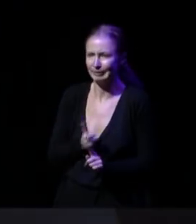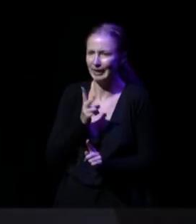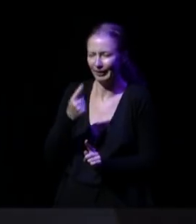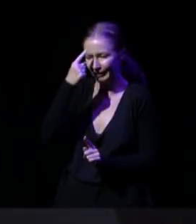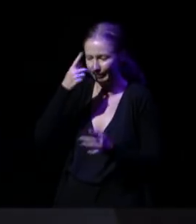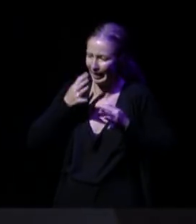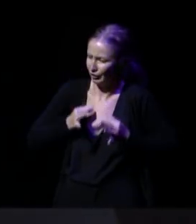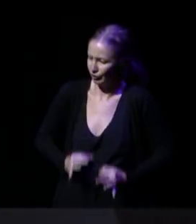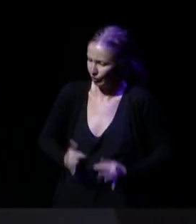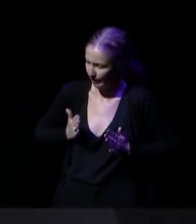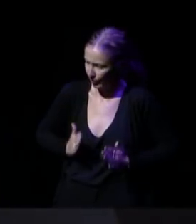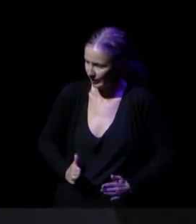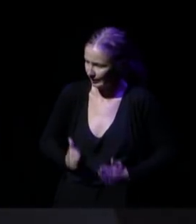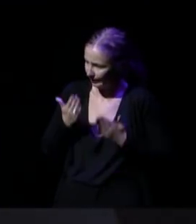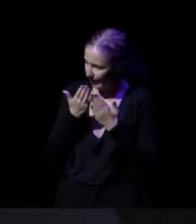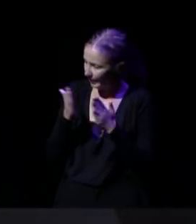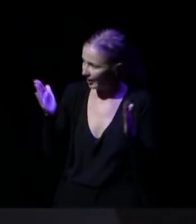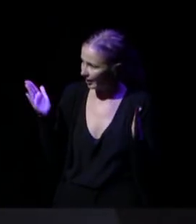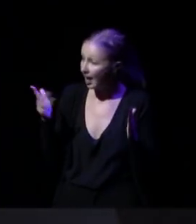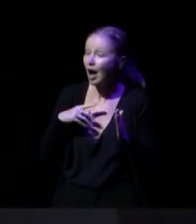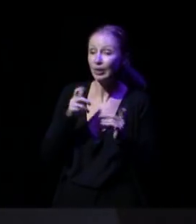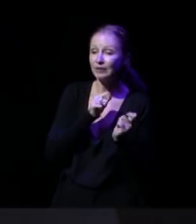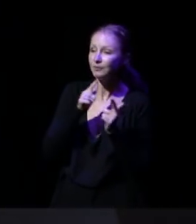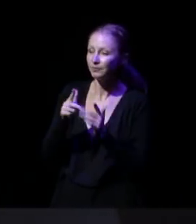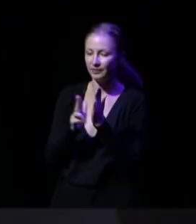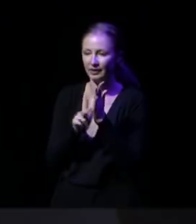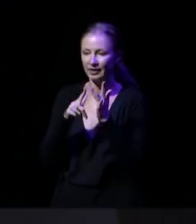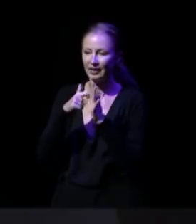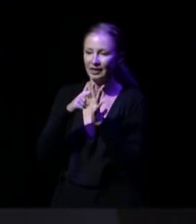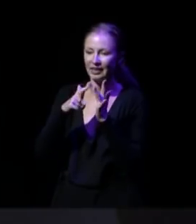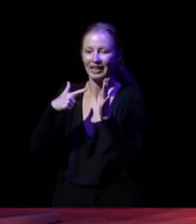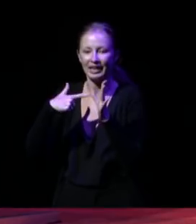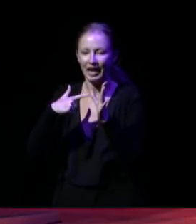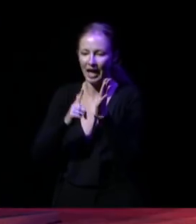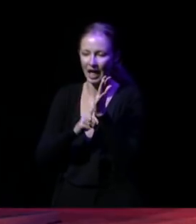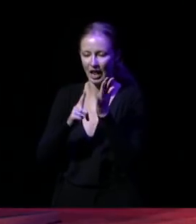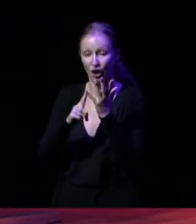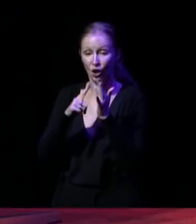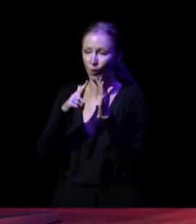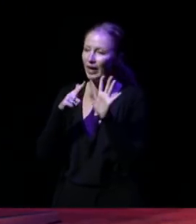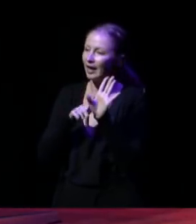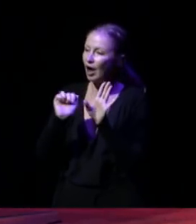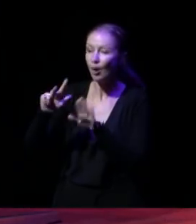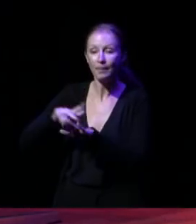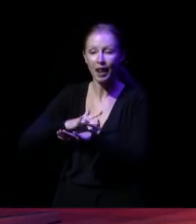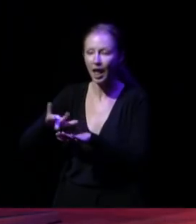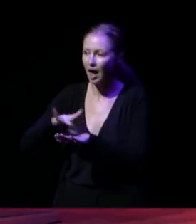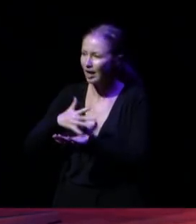You know, I went to see Nakkiah Lui's play the other night and she had, do you know this play?